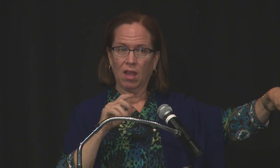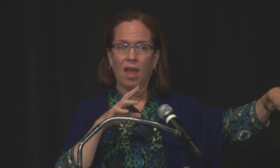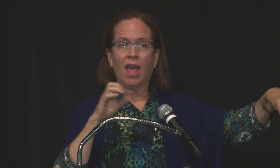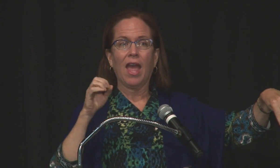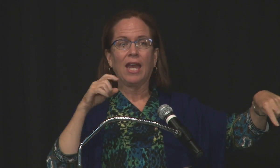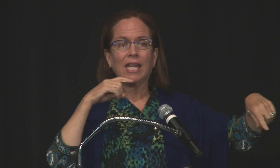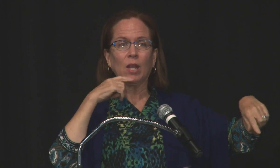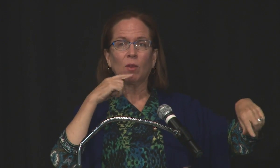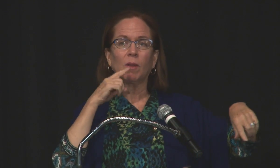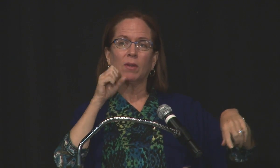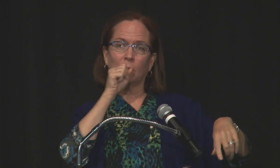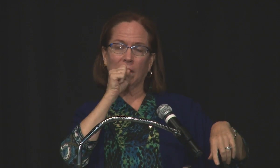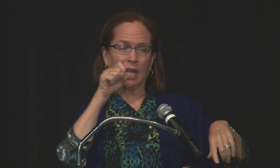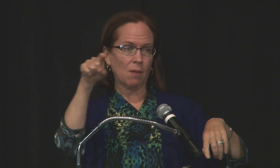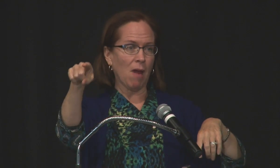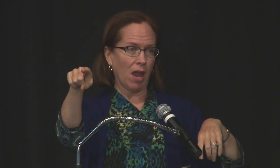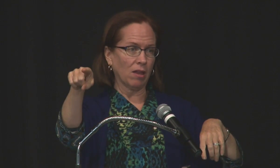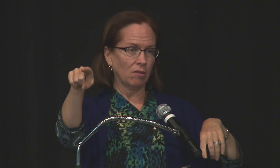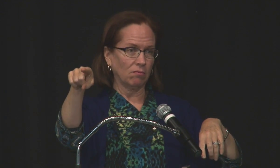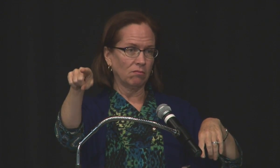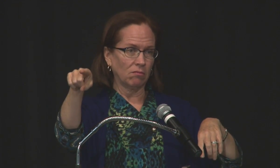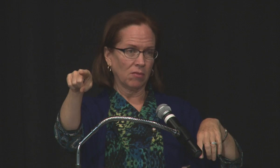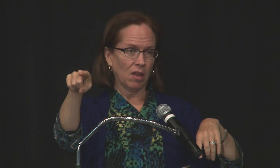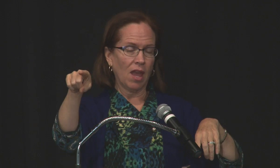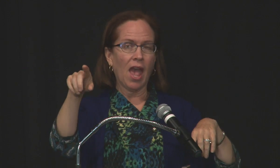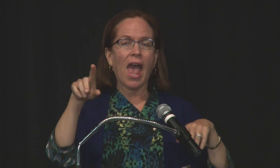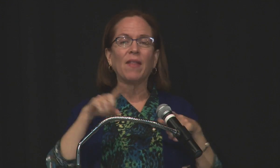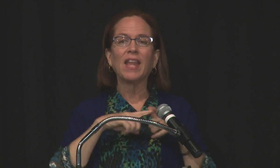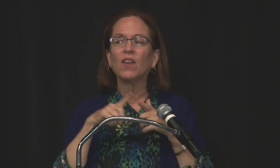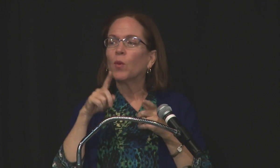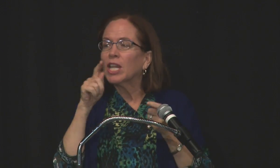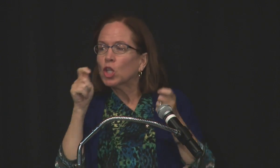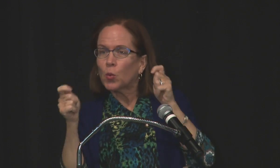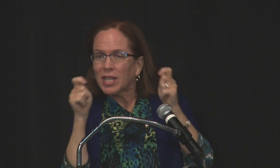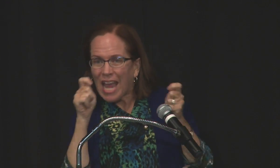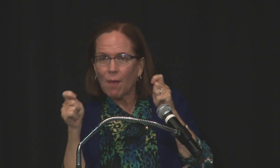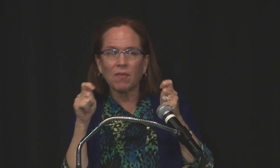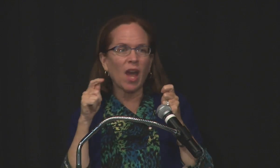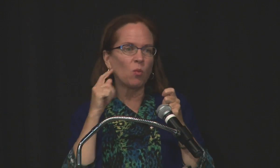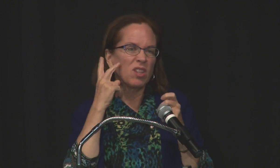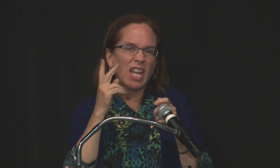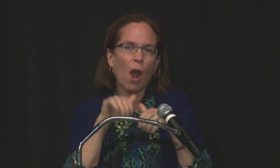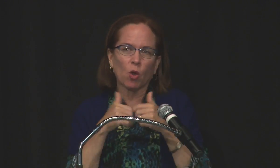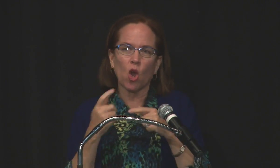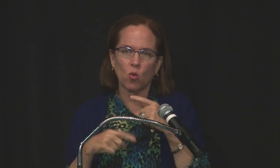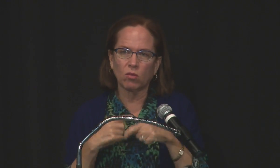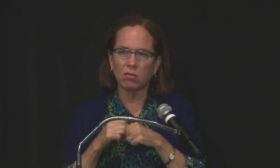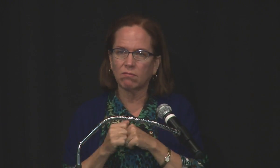and hearing people speak in the mike. And then if we need to adapt that we'll see how it goes.